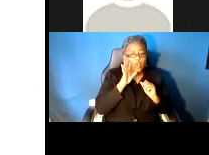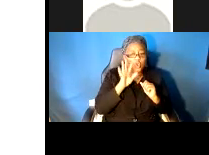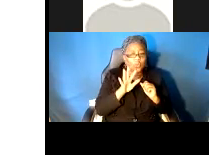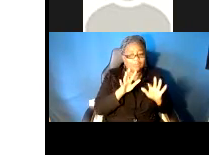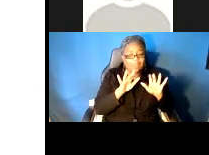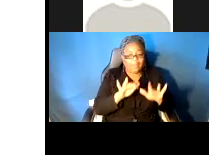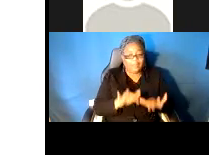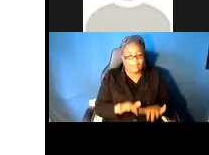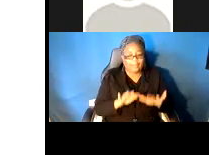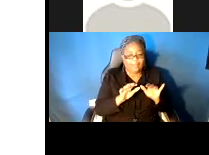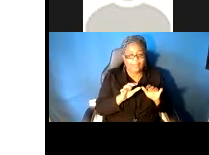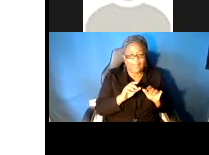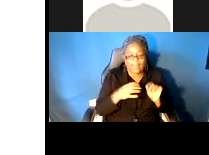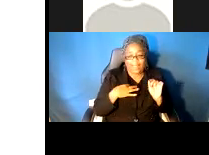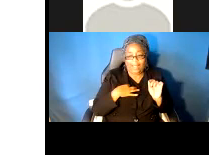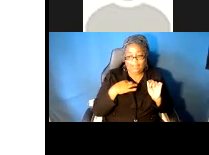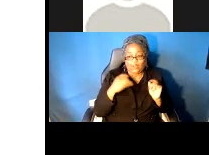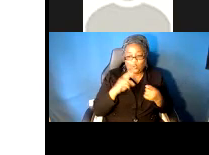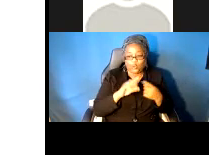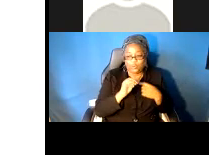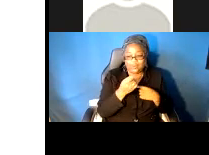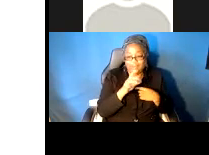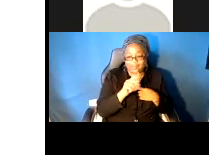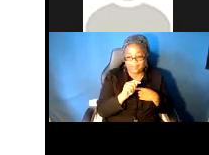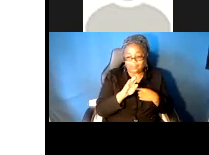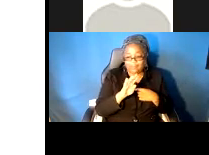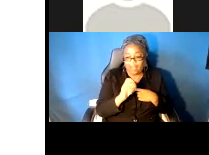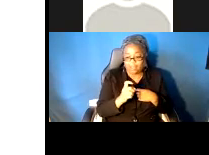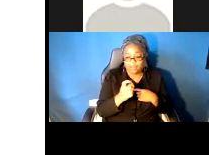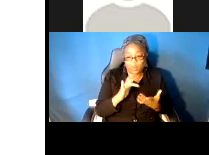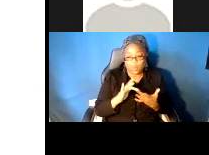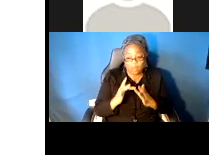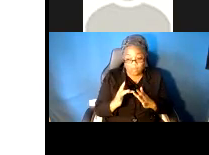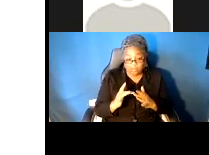into text boxes online. Within each of those text boxes,